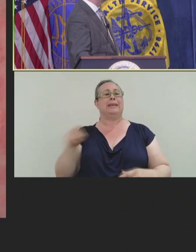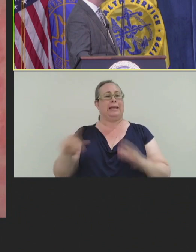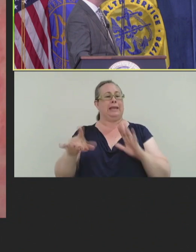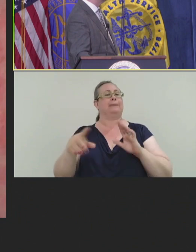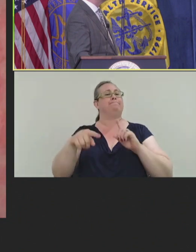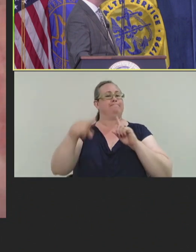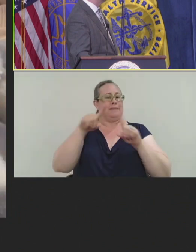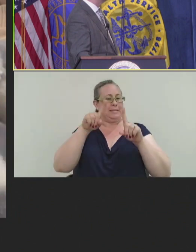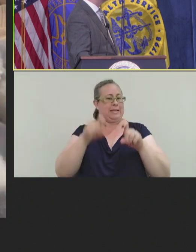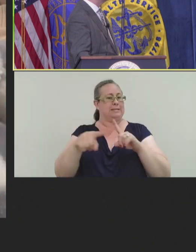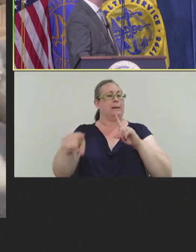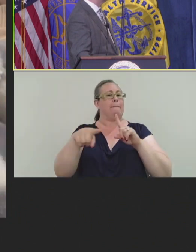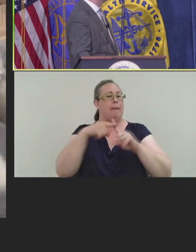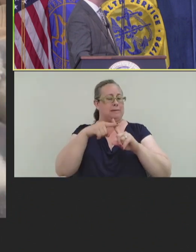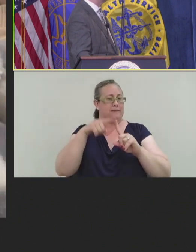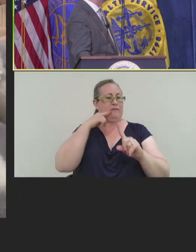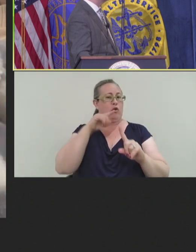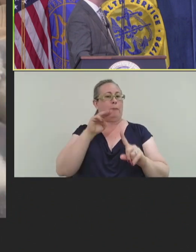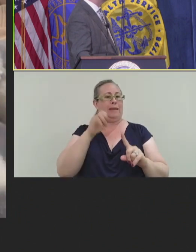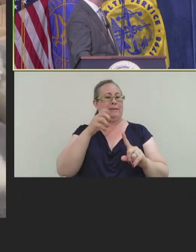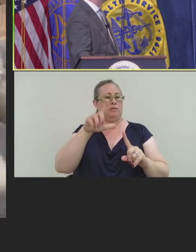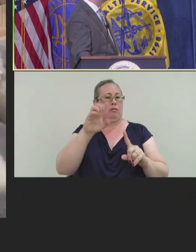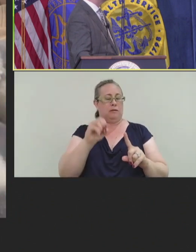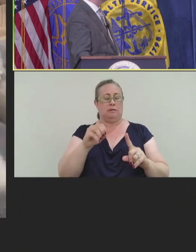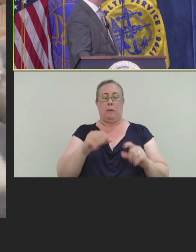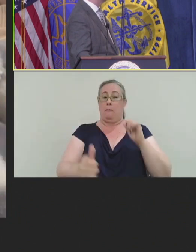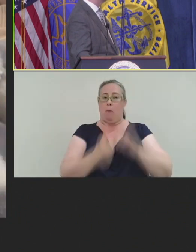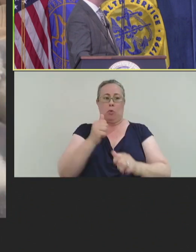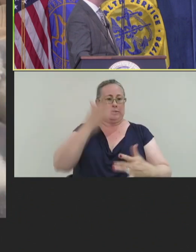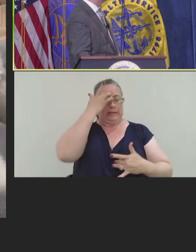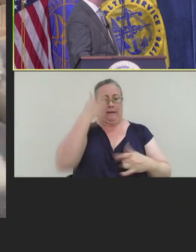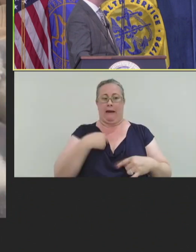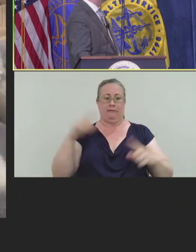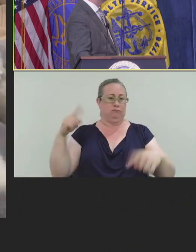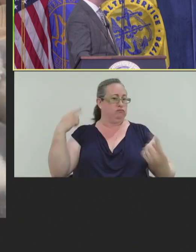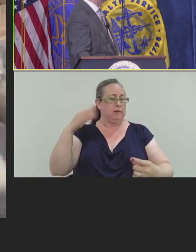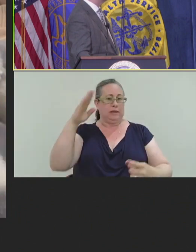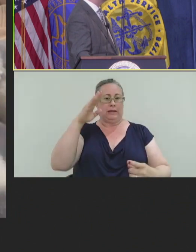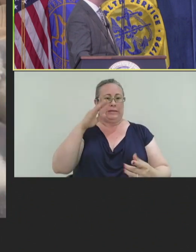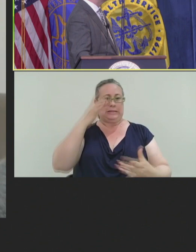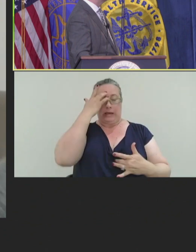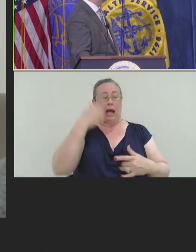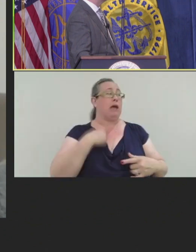measles and was the sickest she had ever seen him. Jessica Coletti: I honestly thought he was going to die in my arms. And I just